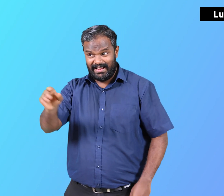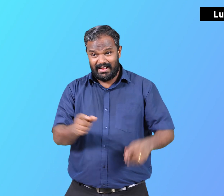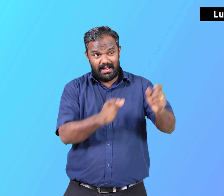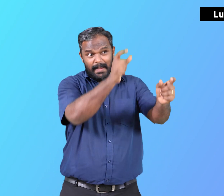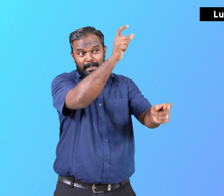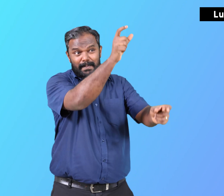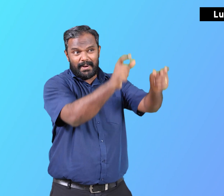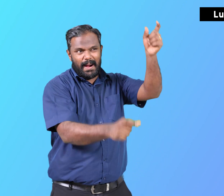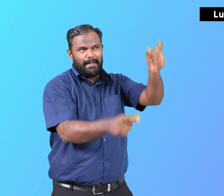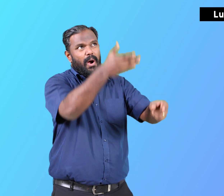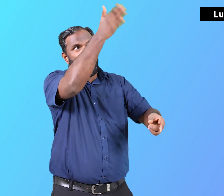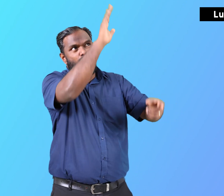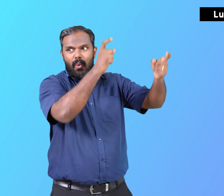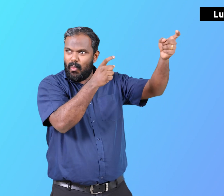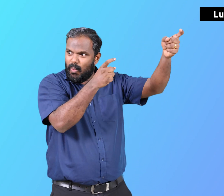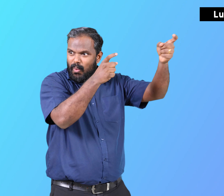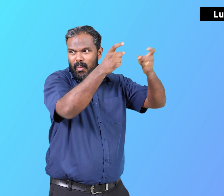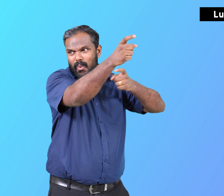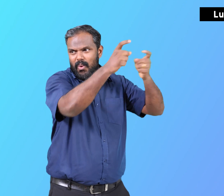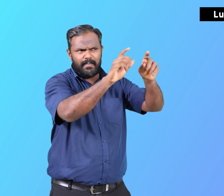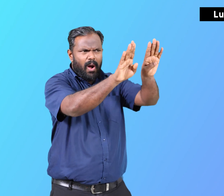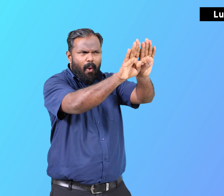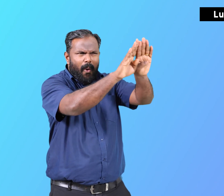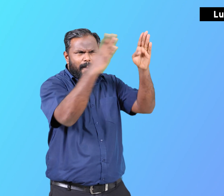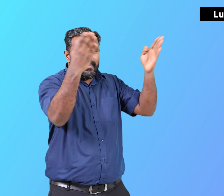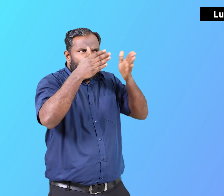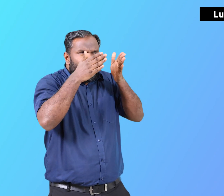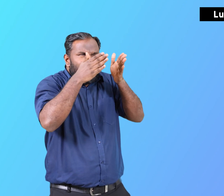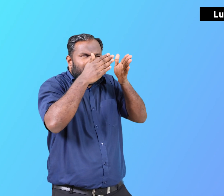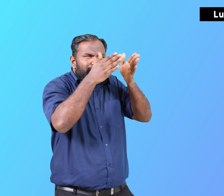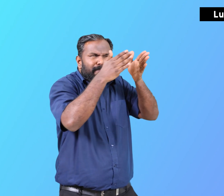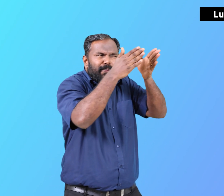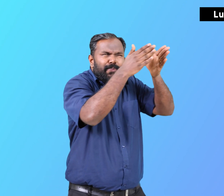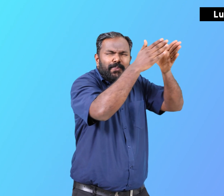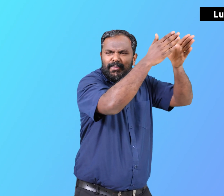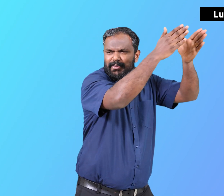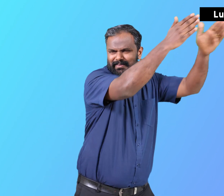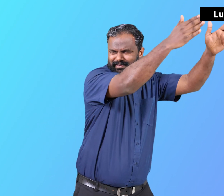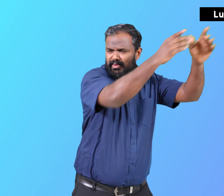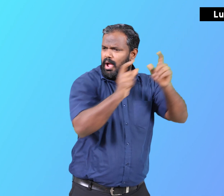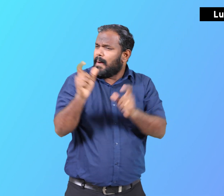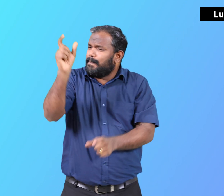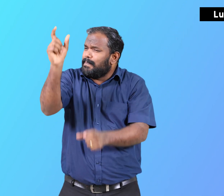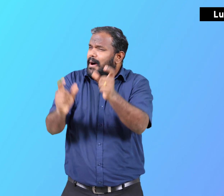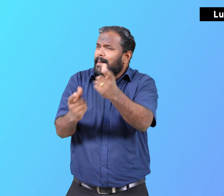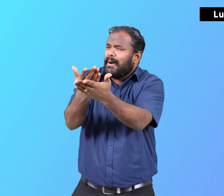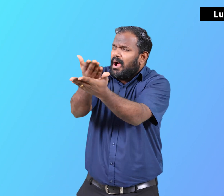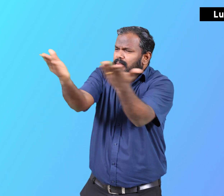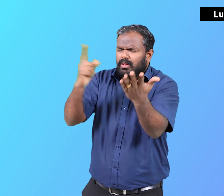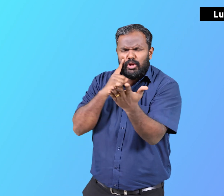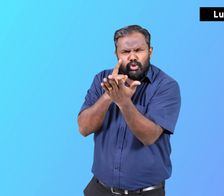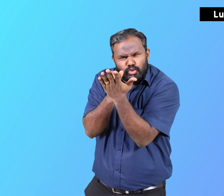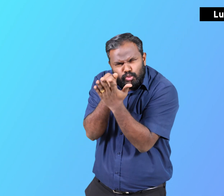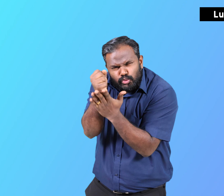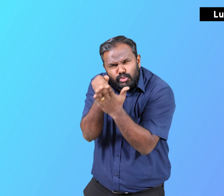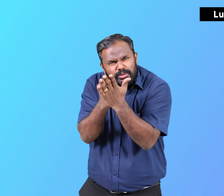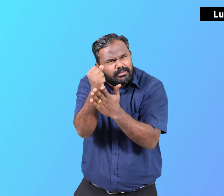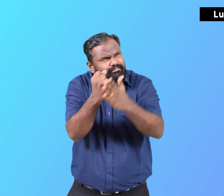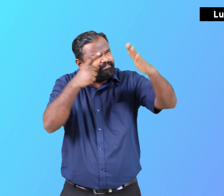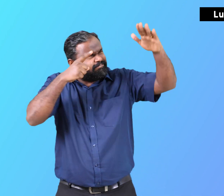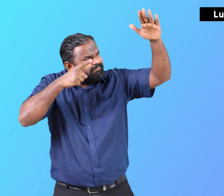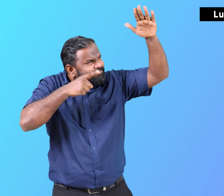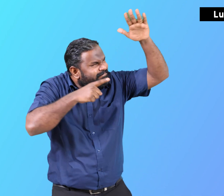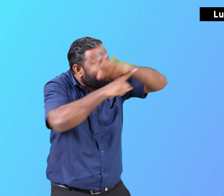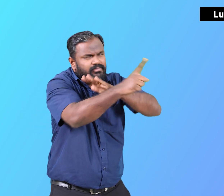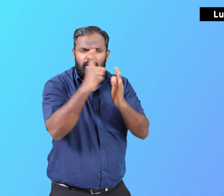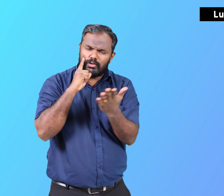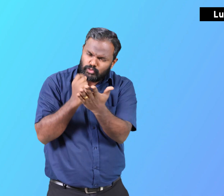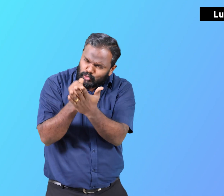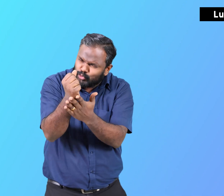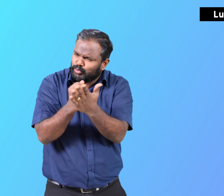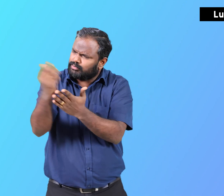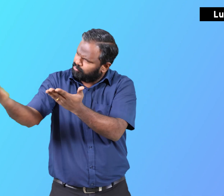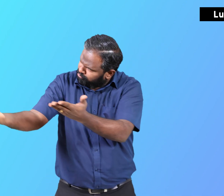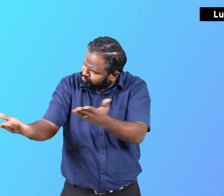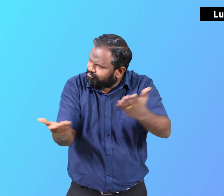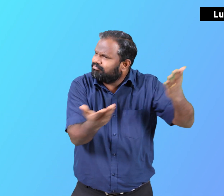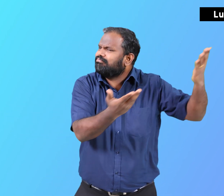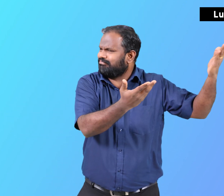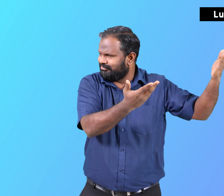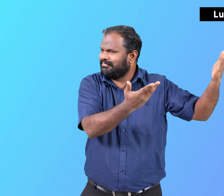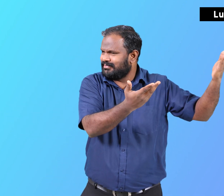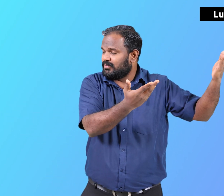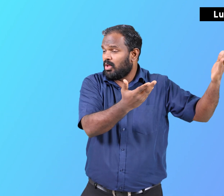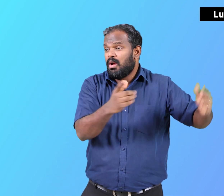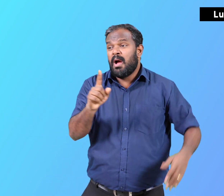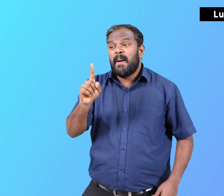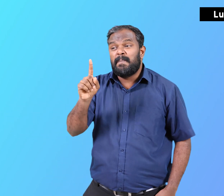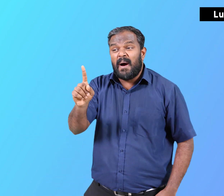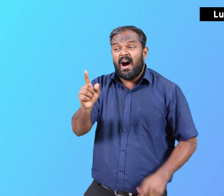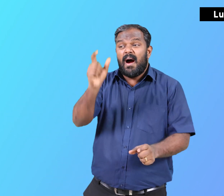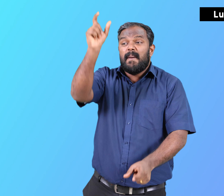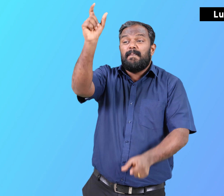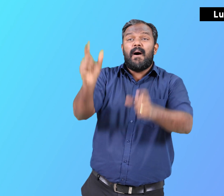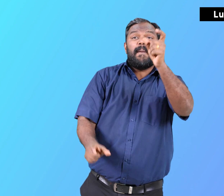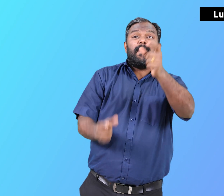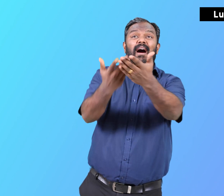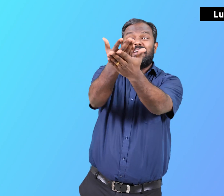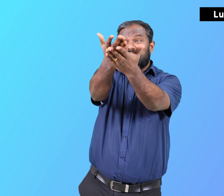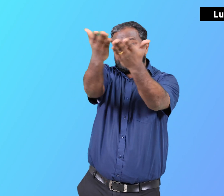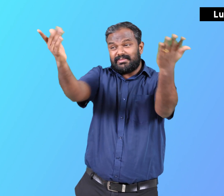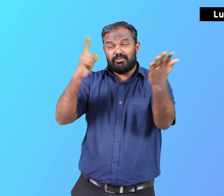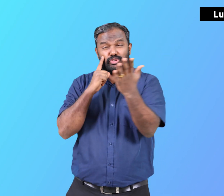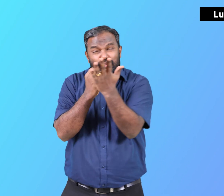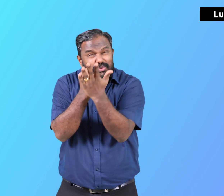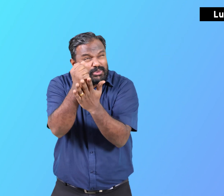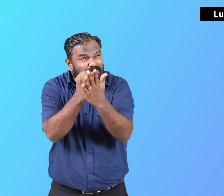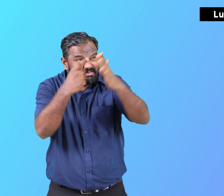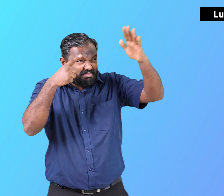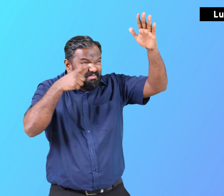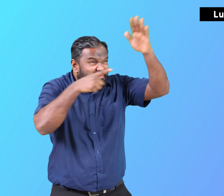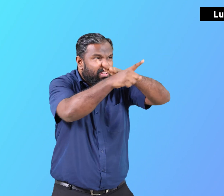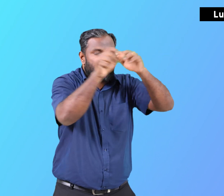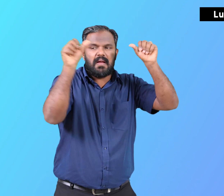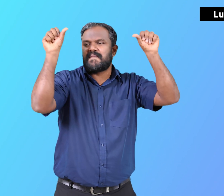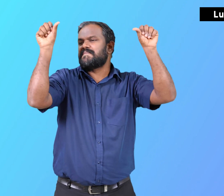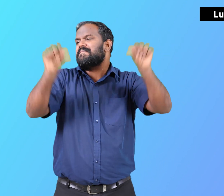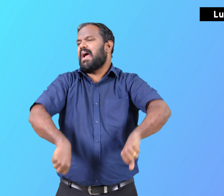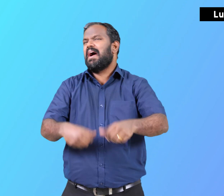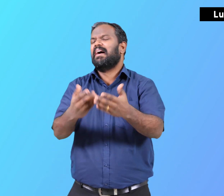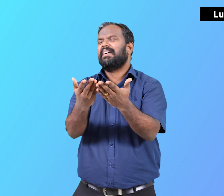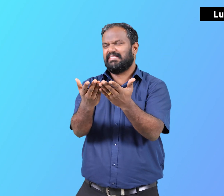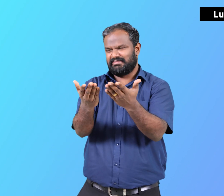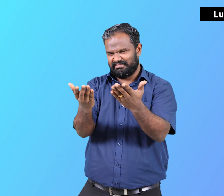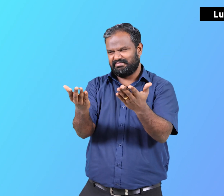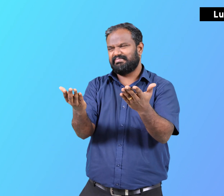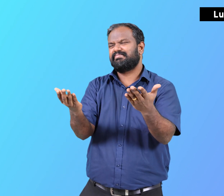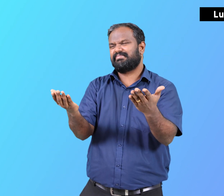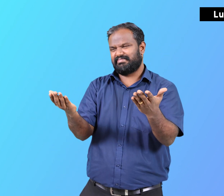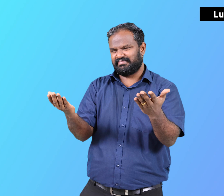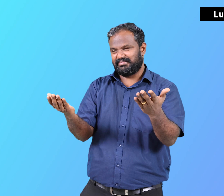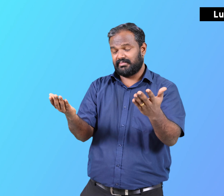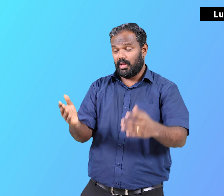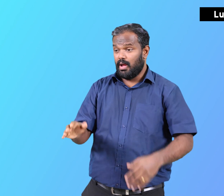“The door to God’s kingdom is narrow. Try hard to enter it. Many people will want to enter there, but they will not be able to go in.